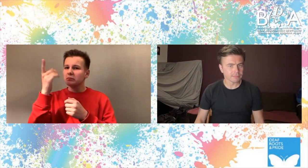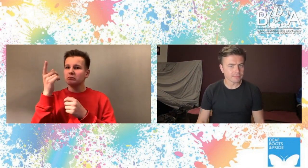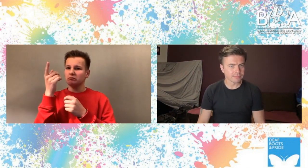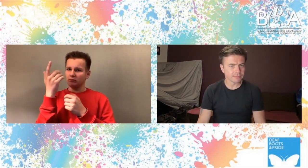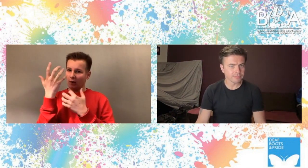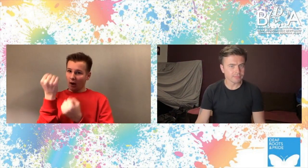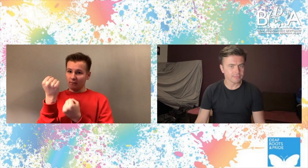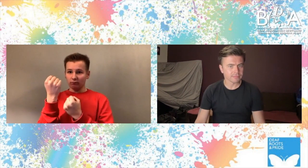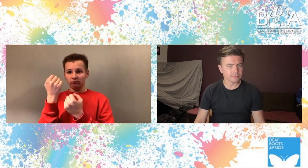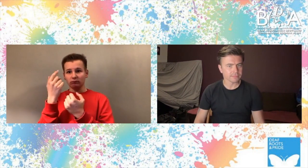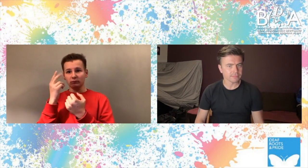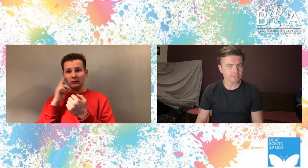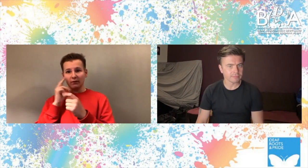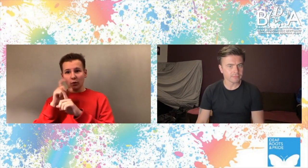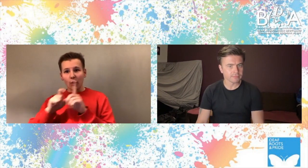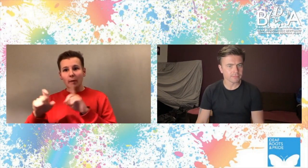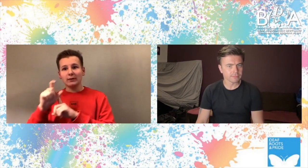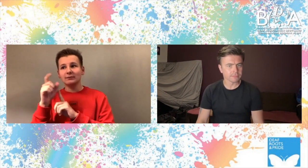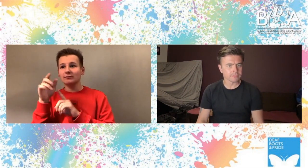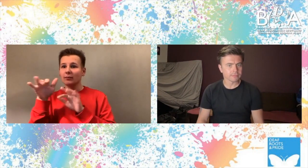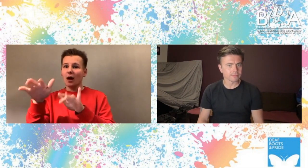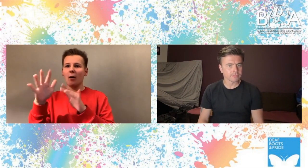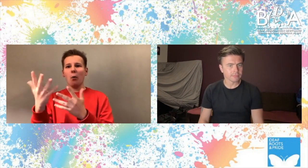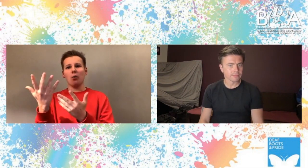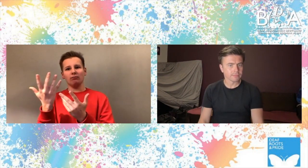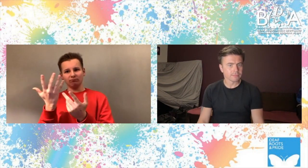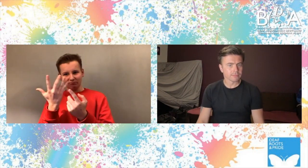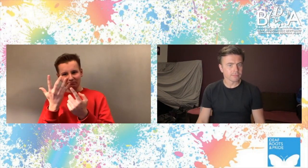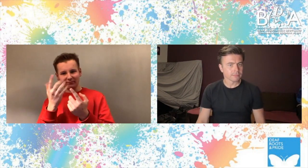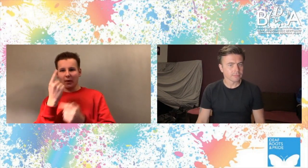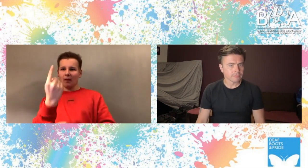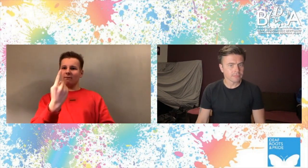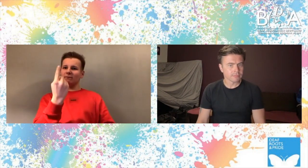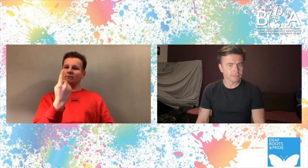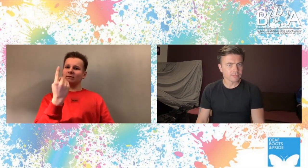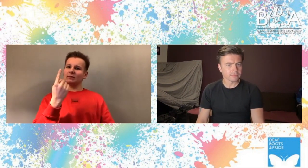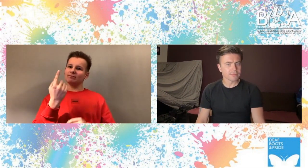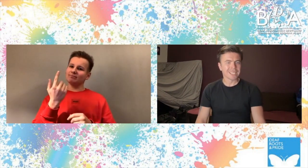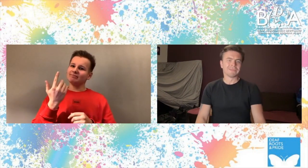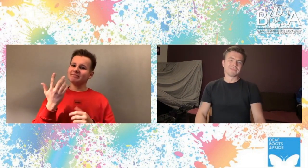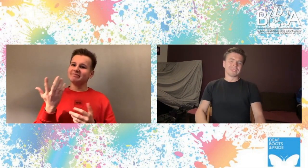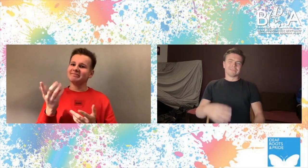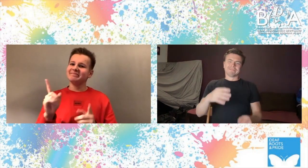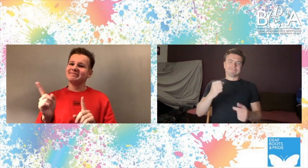your course, were there other members of the Deaf community there?